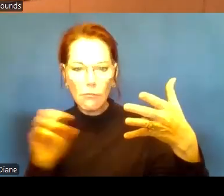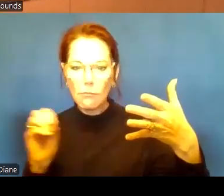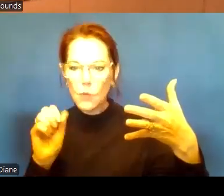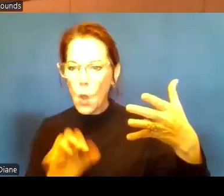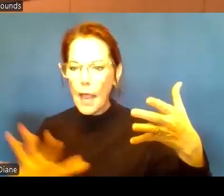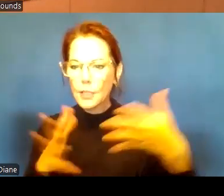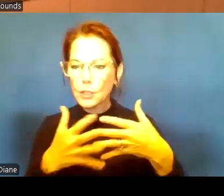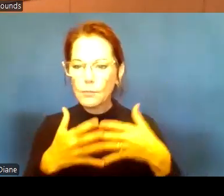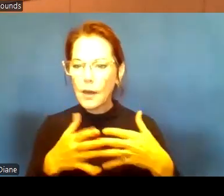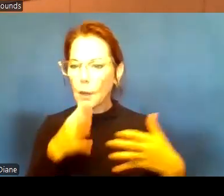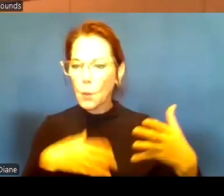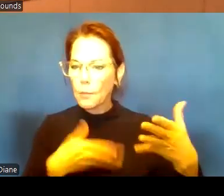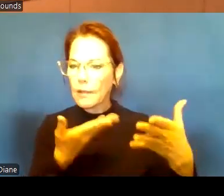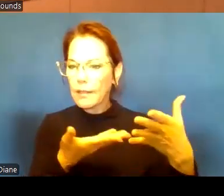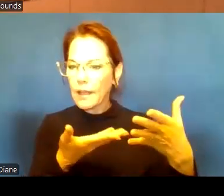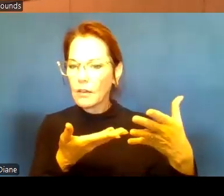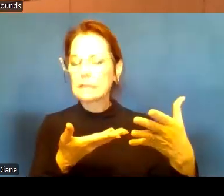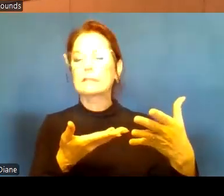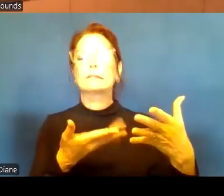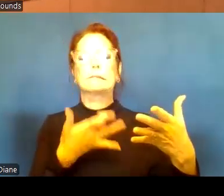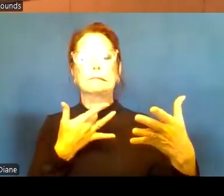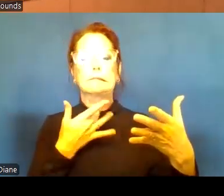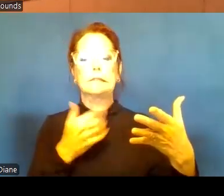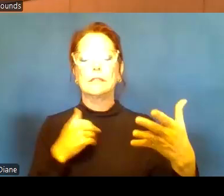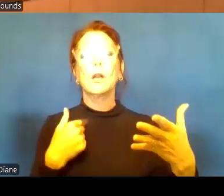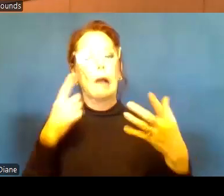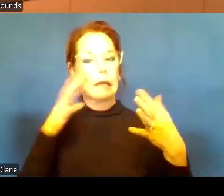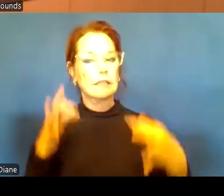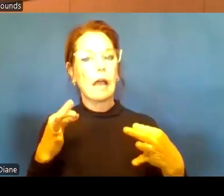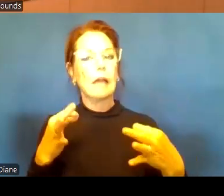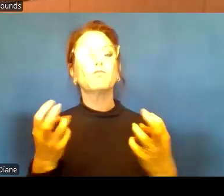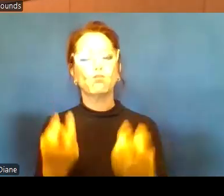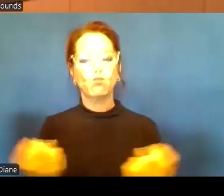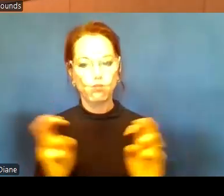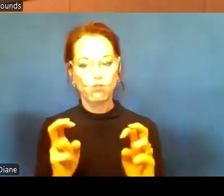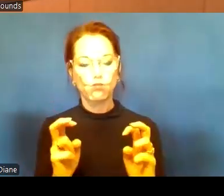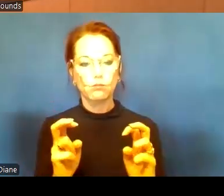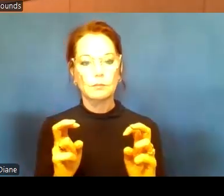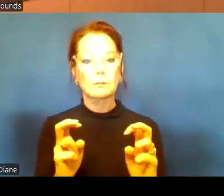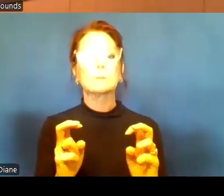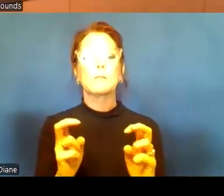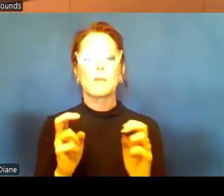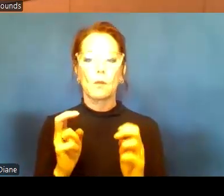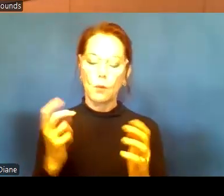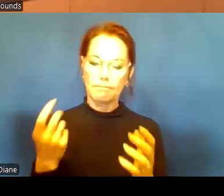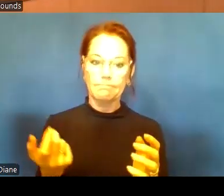so we met with the people who were involved in writing the newsletter and so forth and